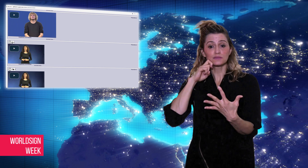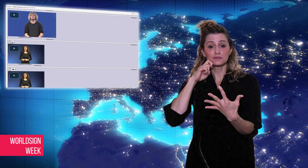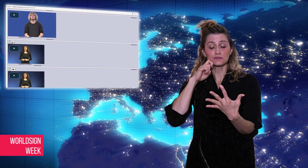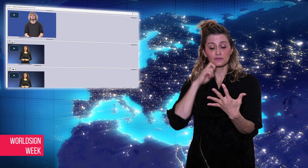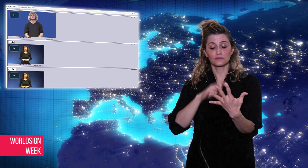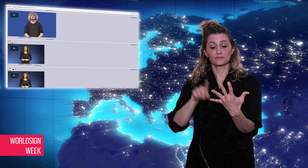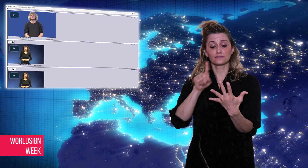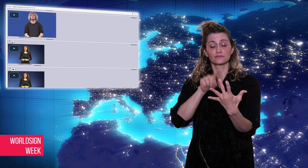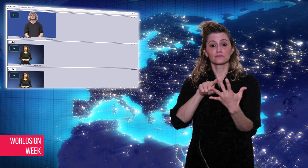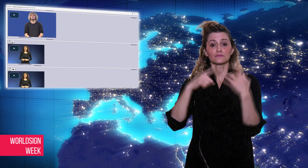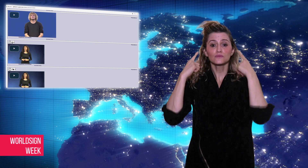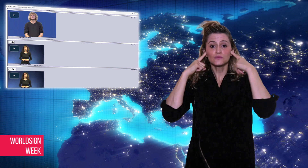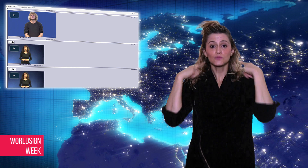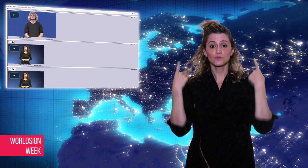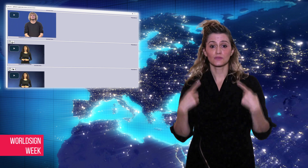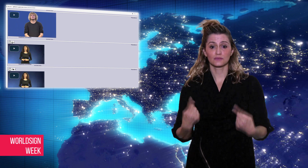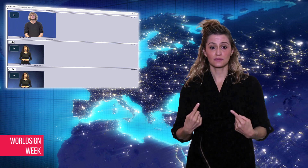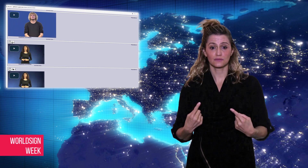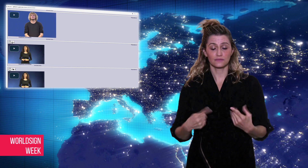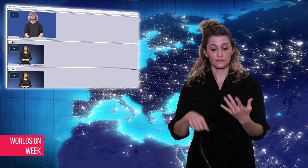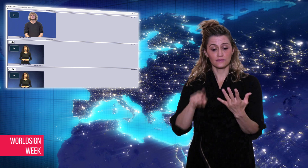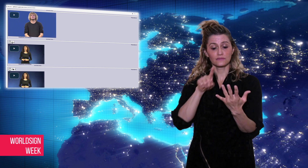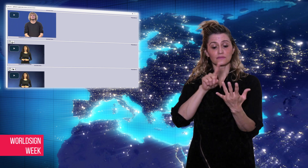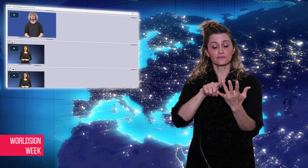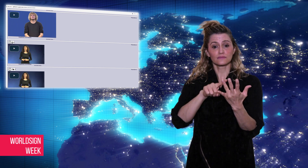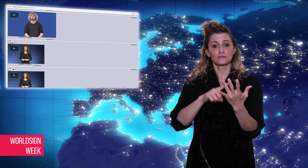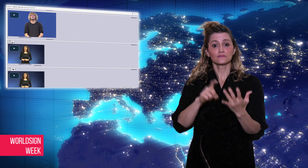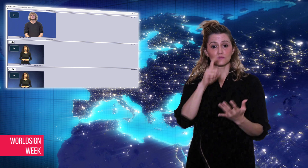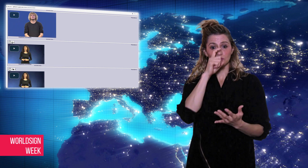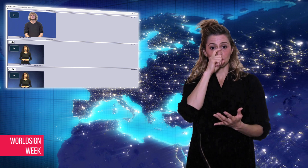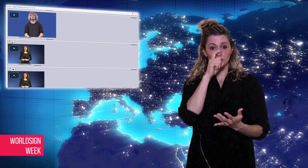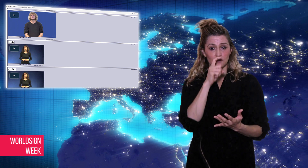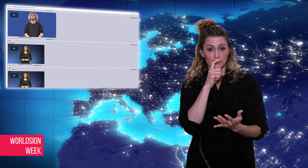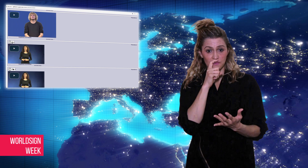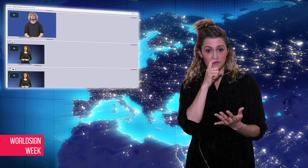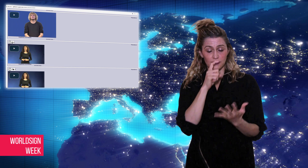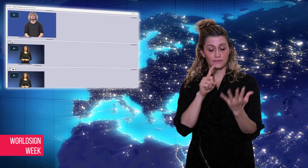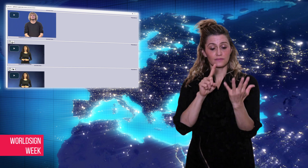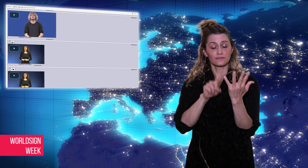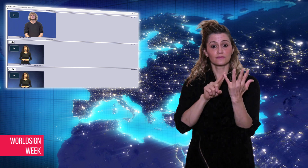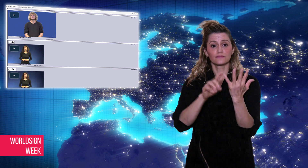sidelocks, and two other signs depicting